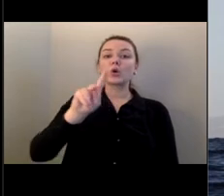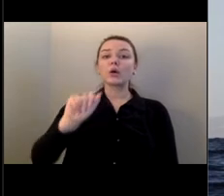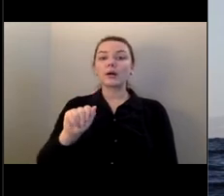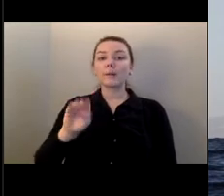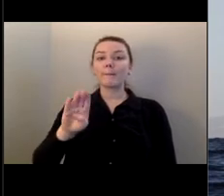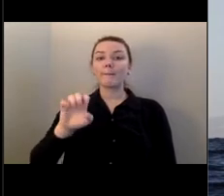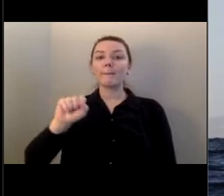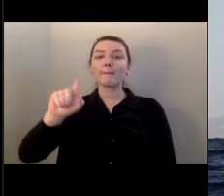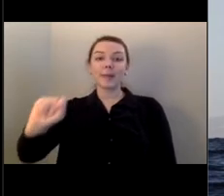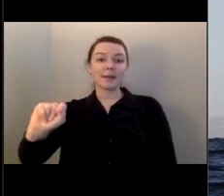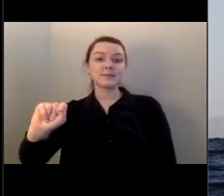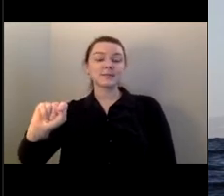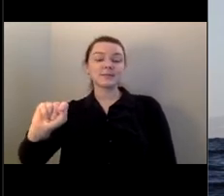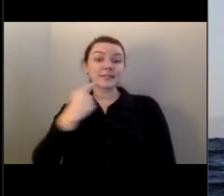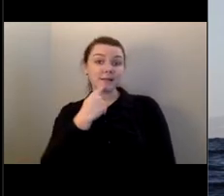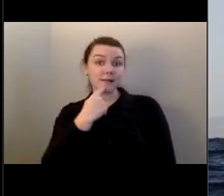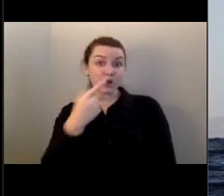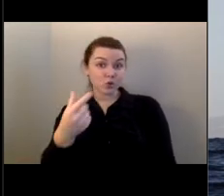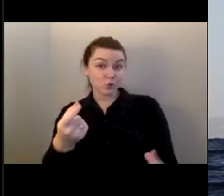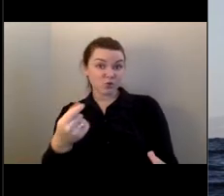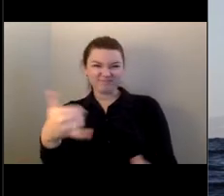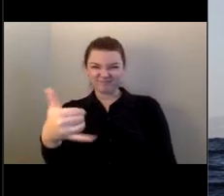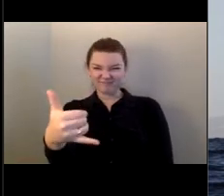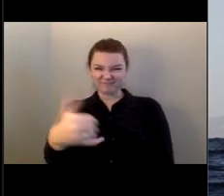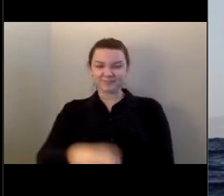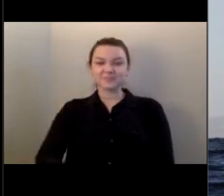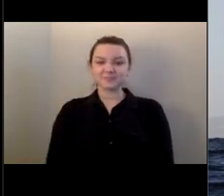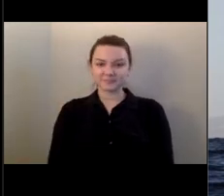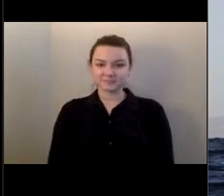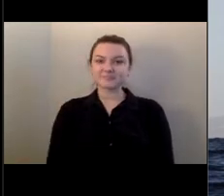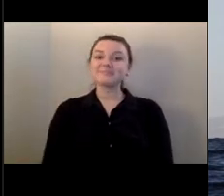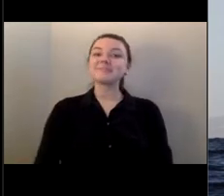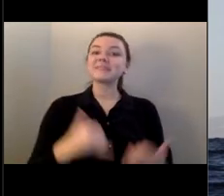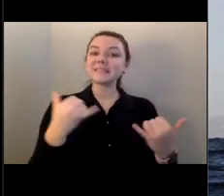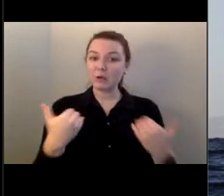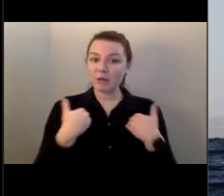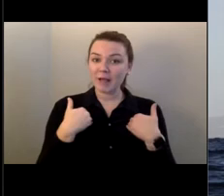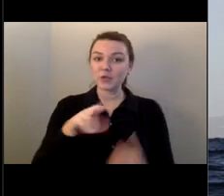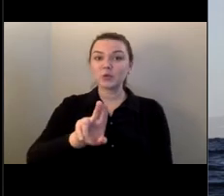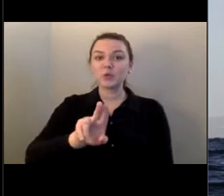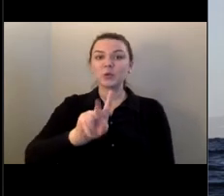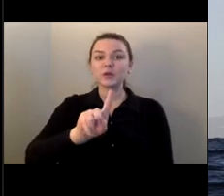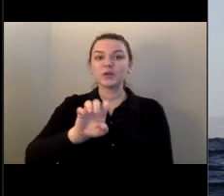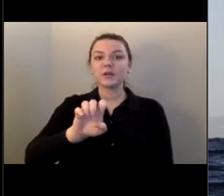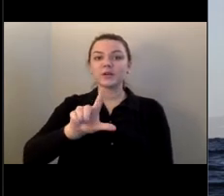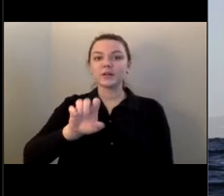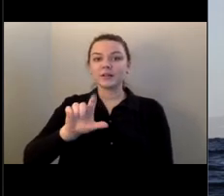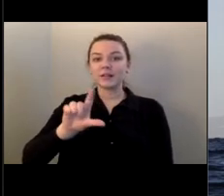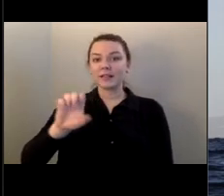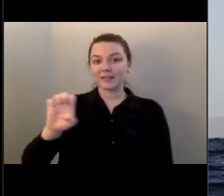So are we ready to paddle our canoes? I'm going to get my ukulele, and we are going to paddle.